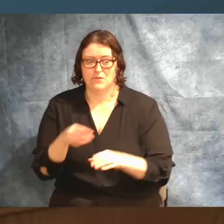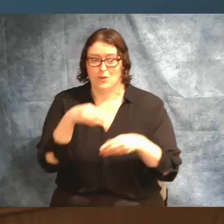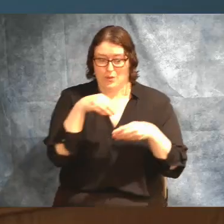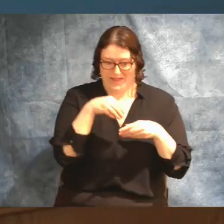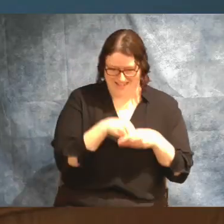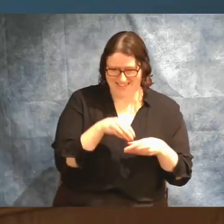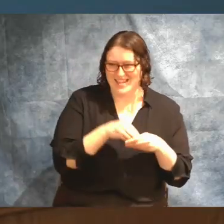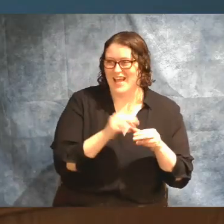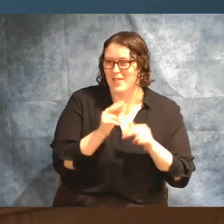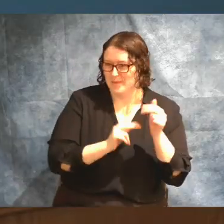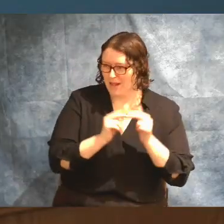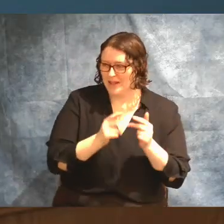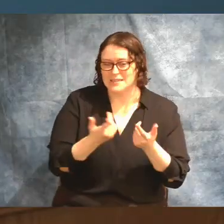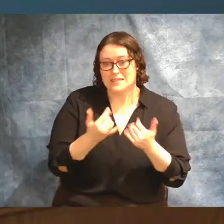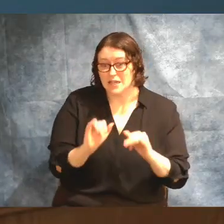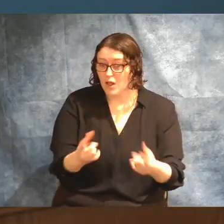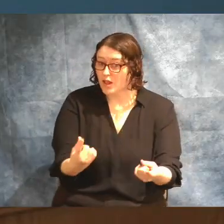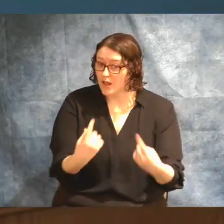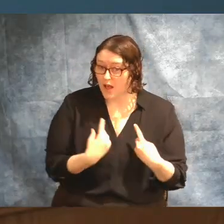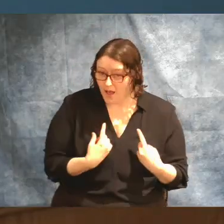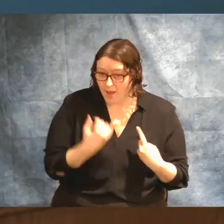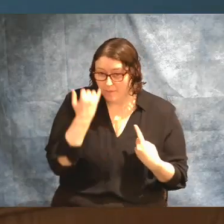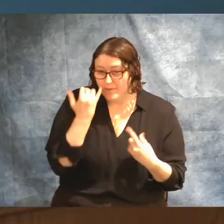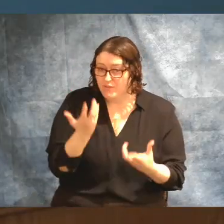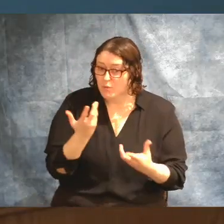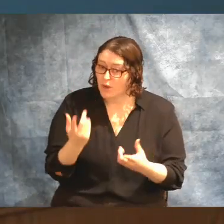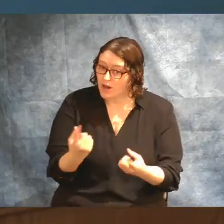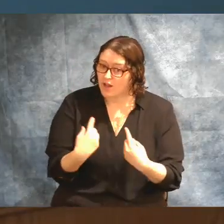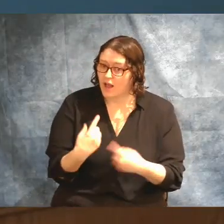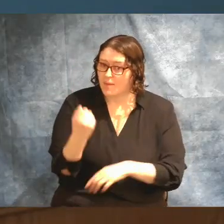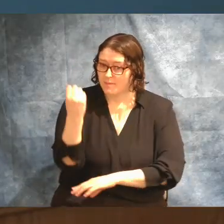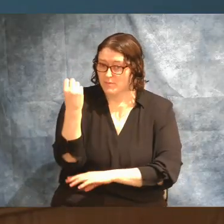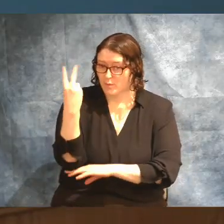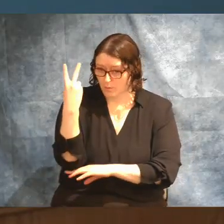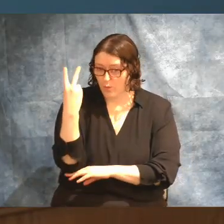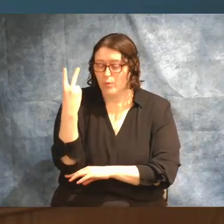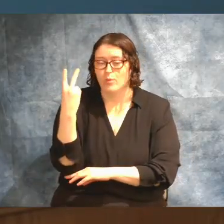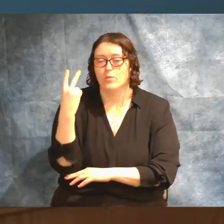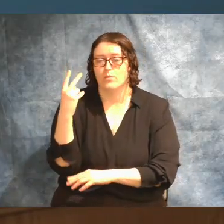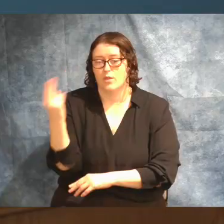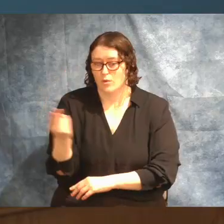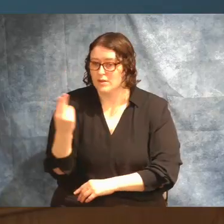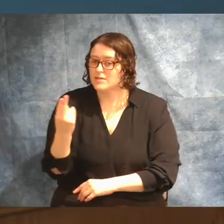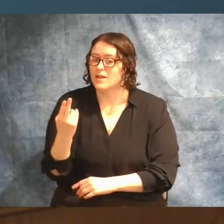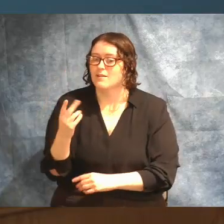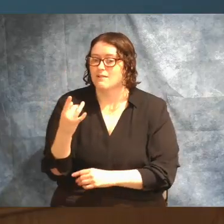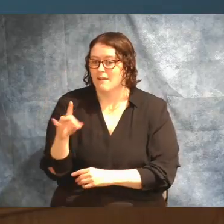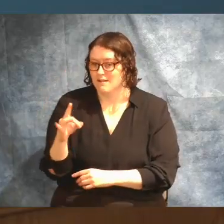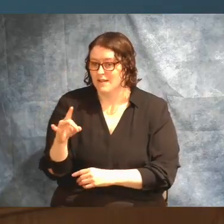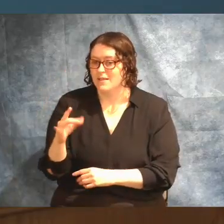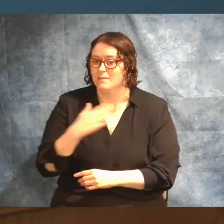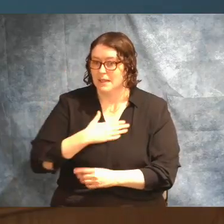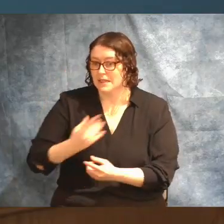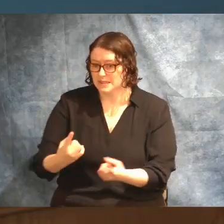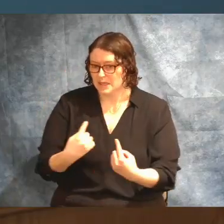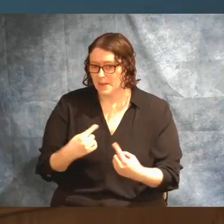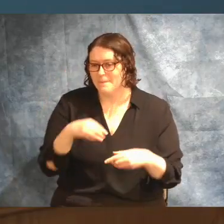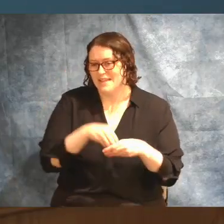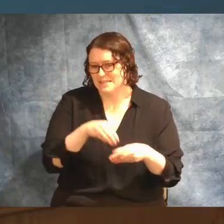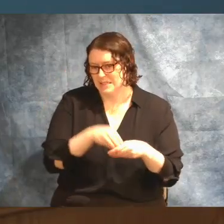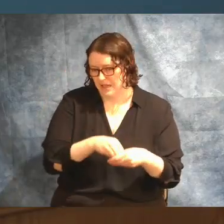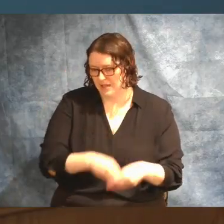you still can come if you're planning on coming at noon on Thursday the 18th. Okay. I'd like